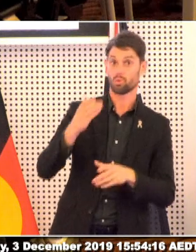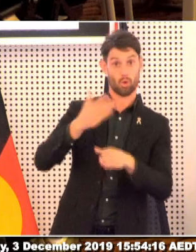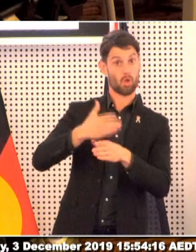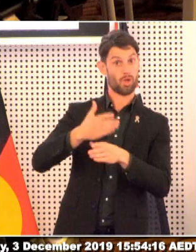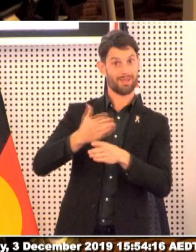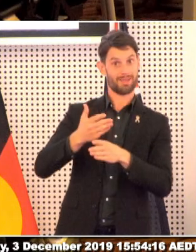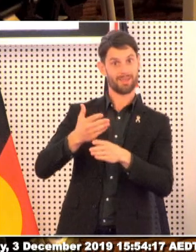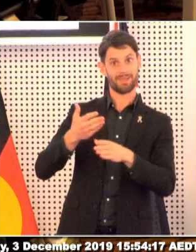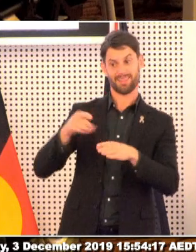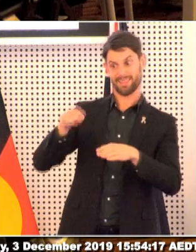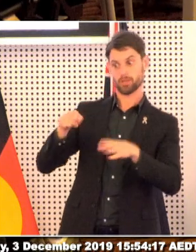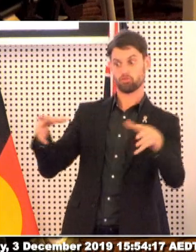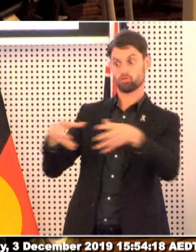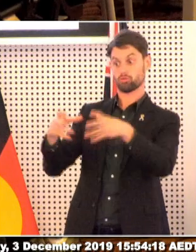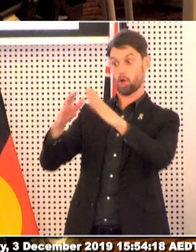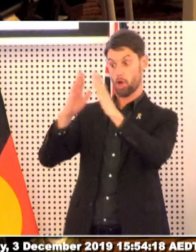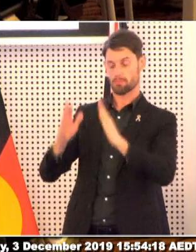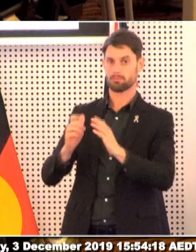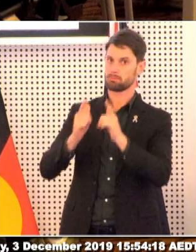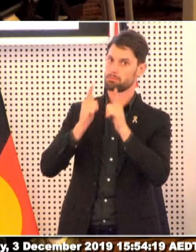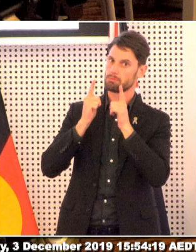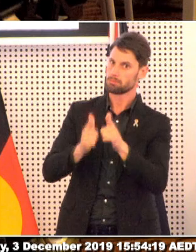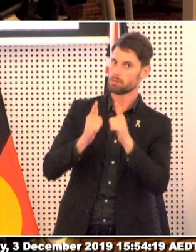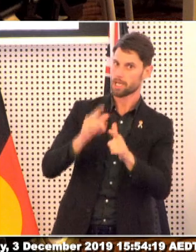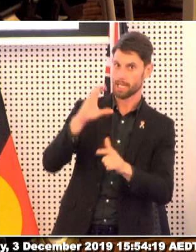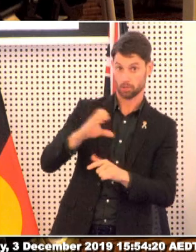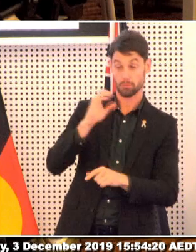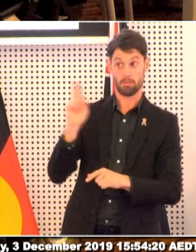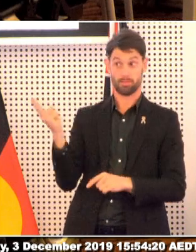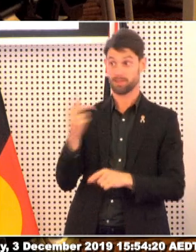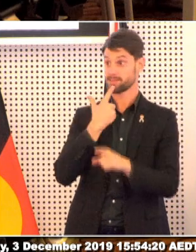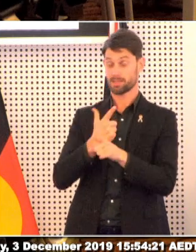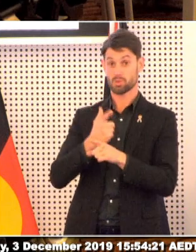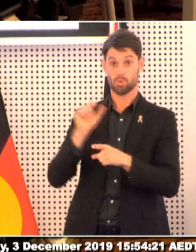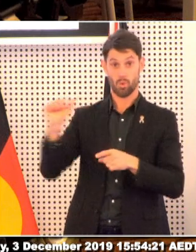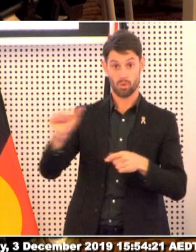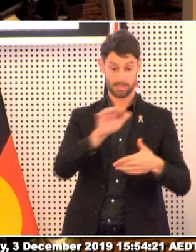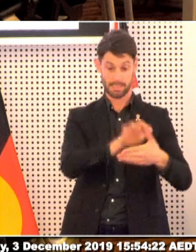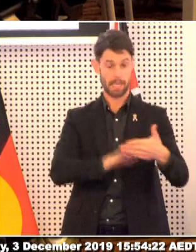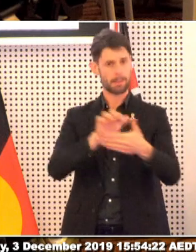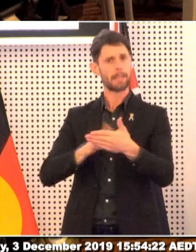Can you help us understand why that’s a matter of concern to you; what is it about